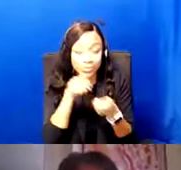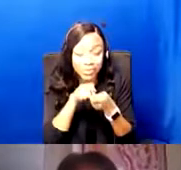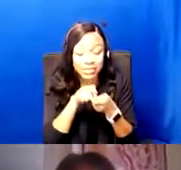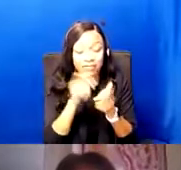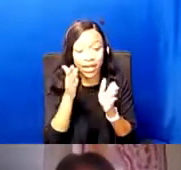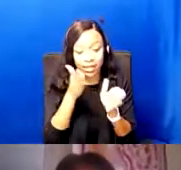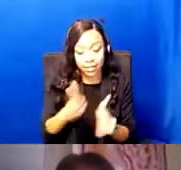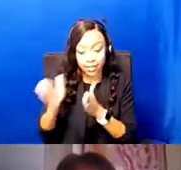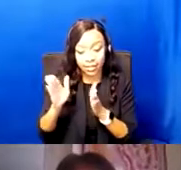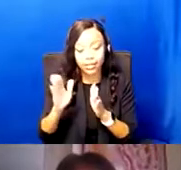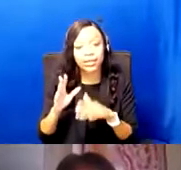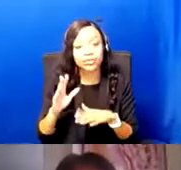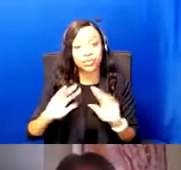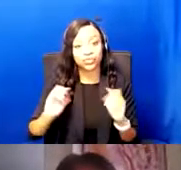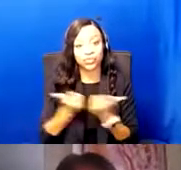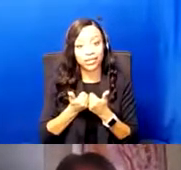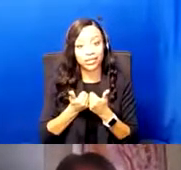Ichun, can I start with you?